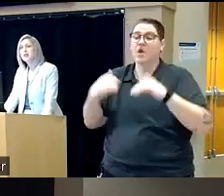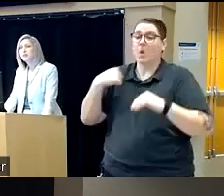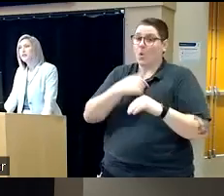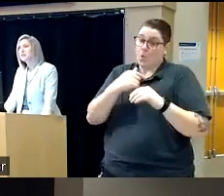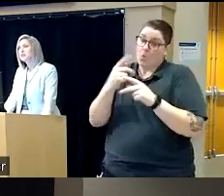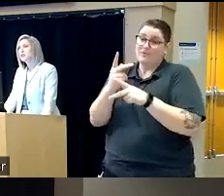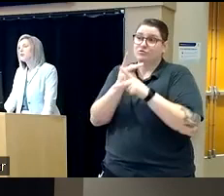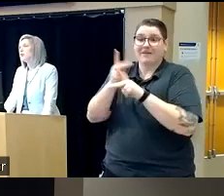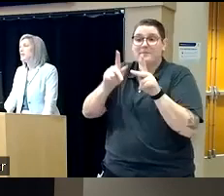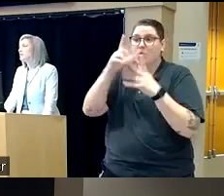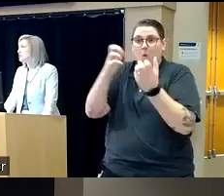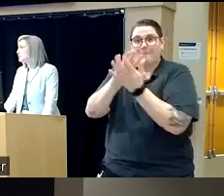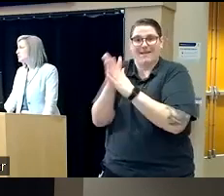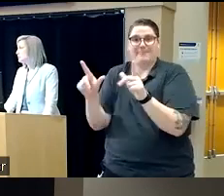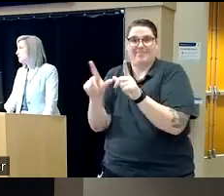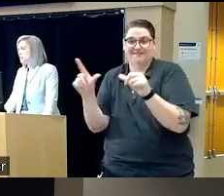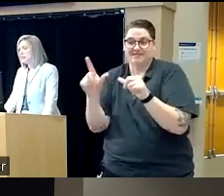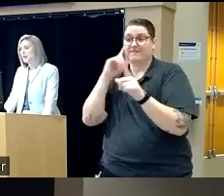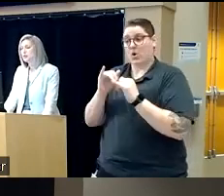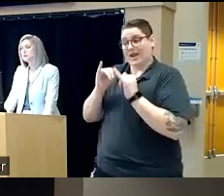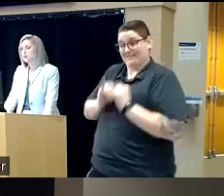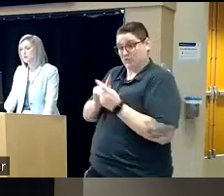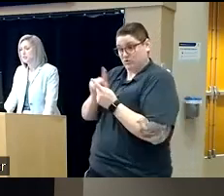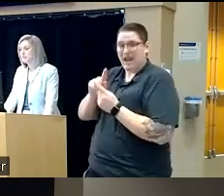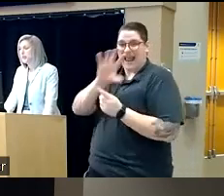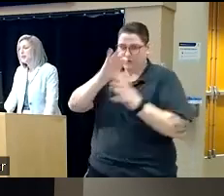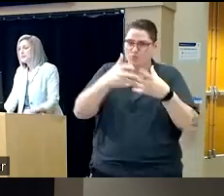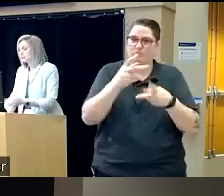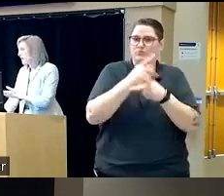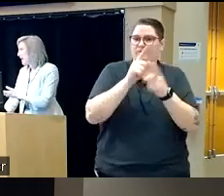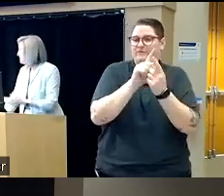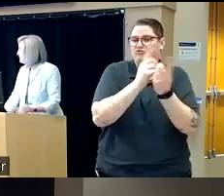to obtain their licensure both in individual supervision and group supervision Dr Mathis